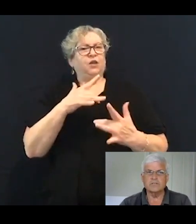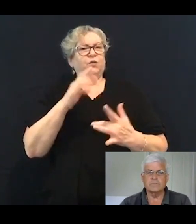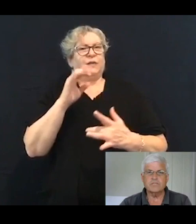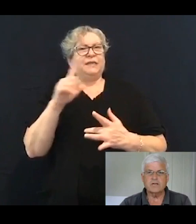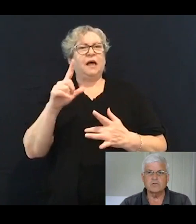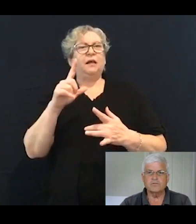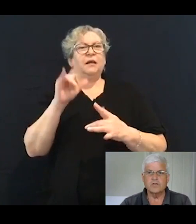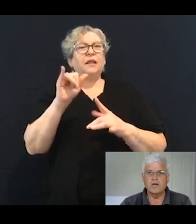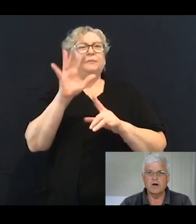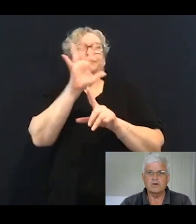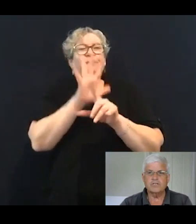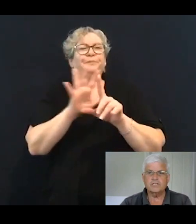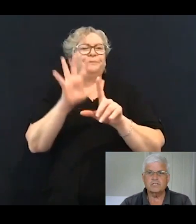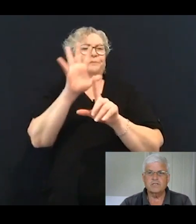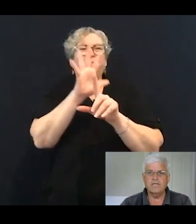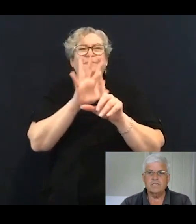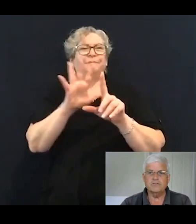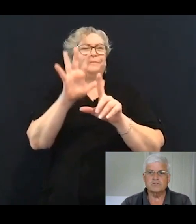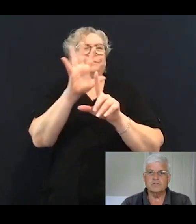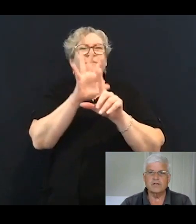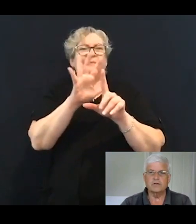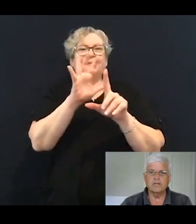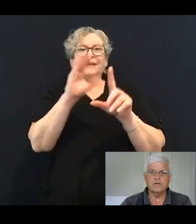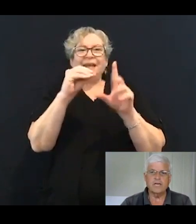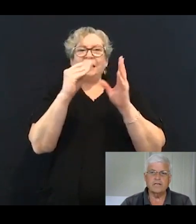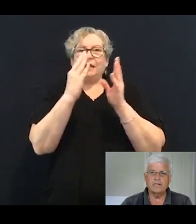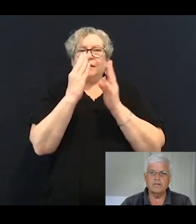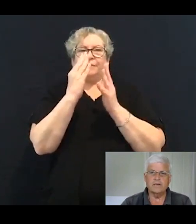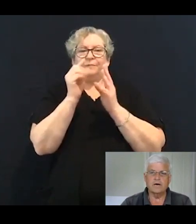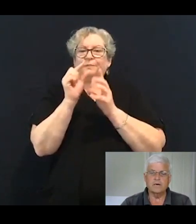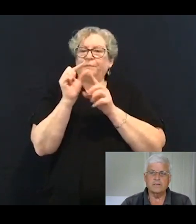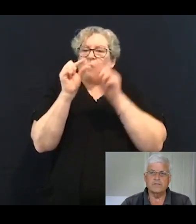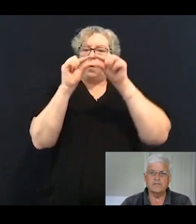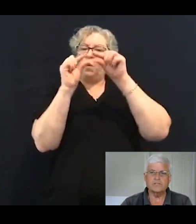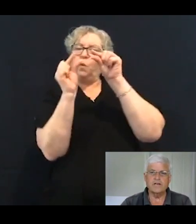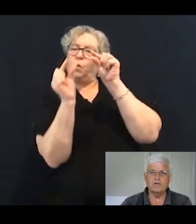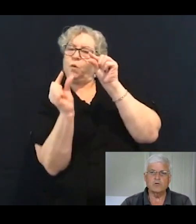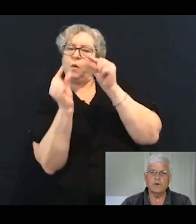these that are located in this narrow ribbon.